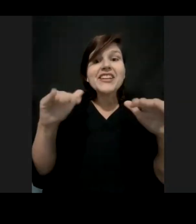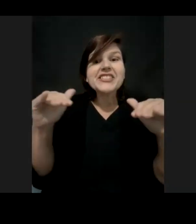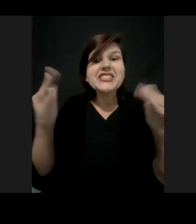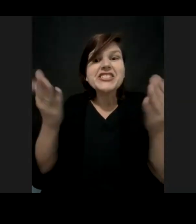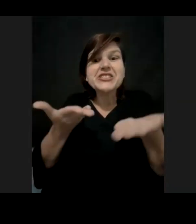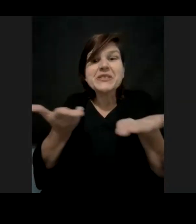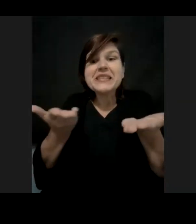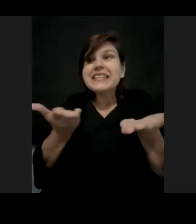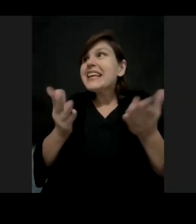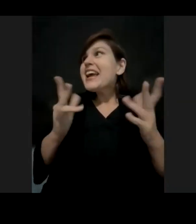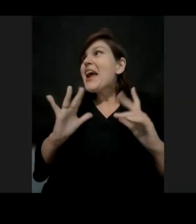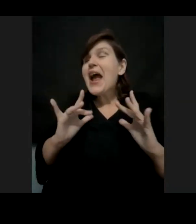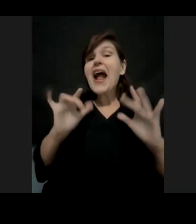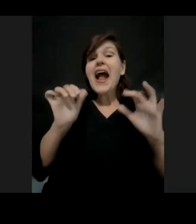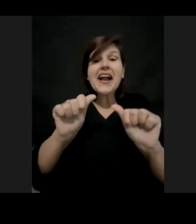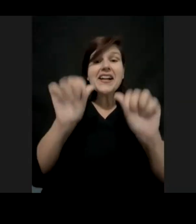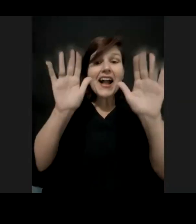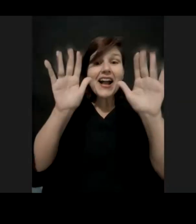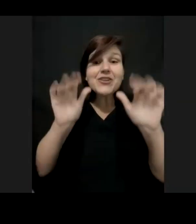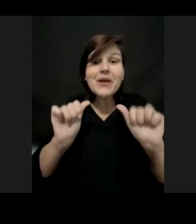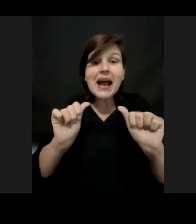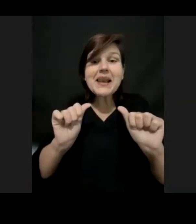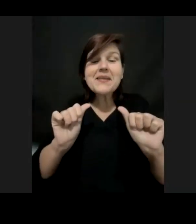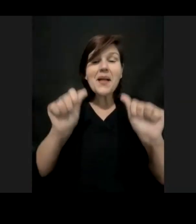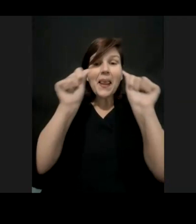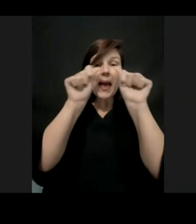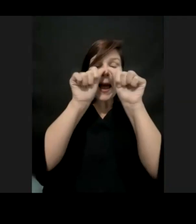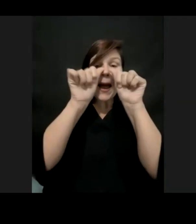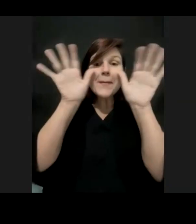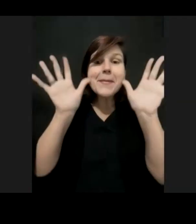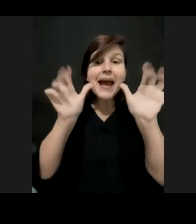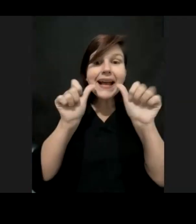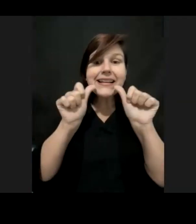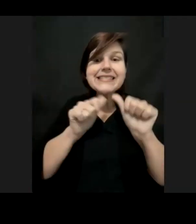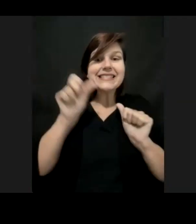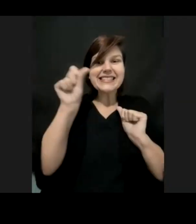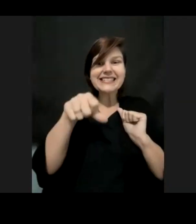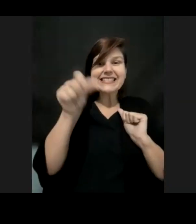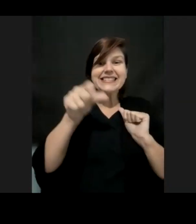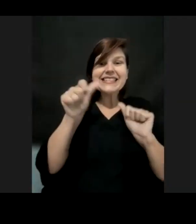We think you're amazing. ∂ ∂ Yeah, we do, everybody. We love you so much.